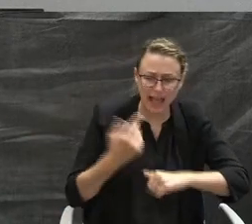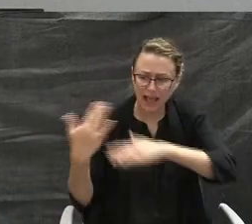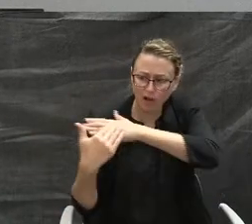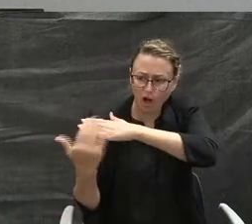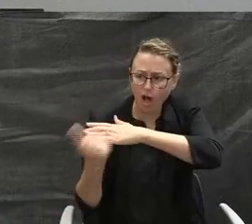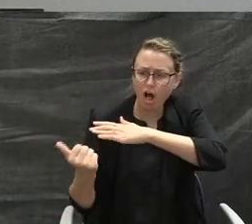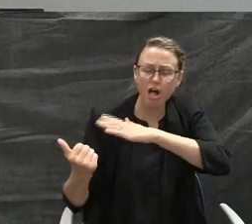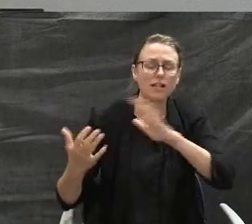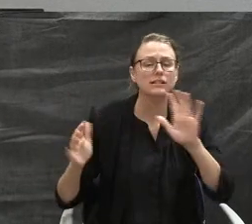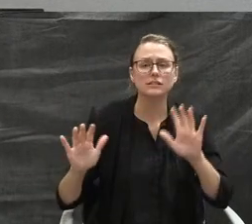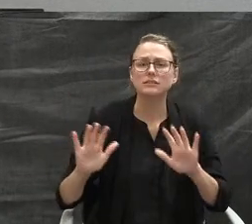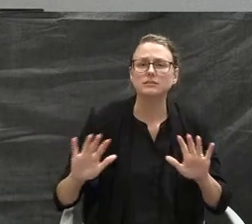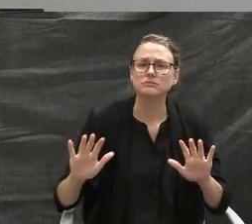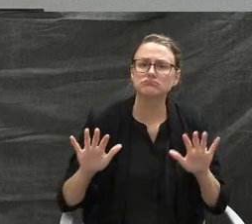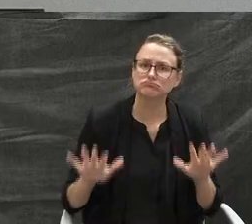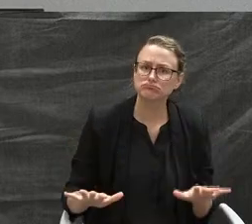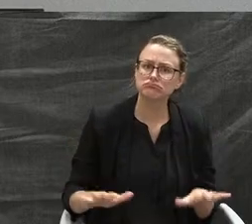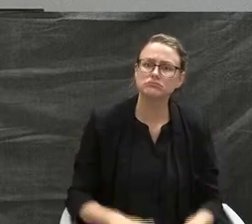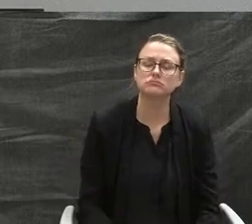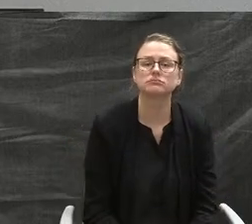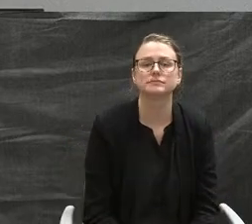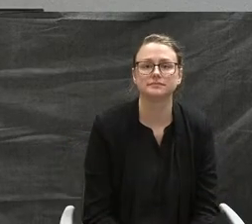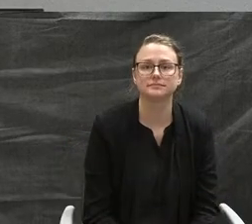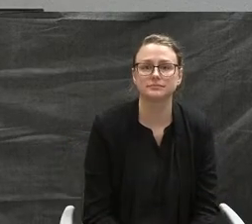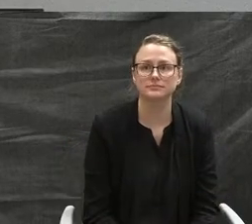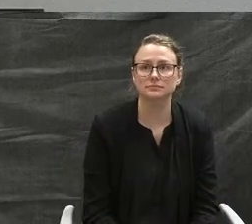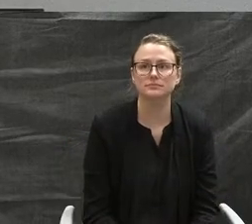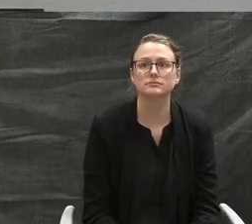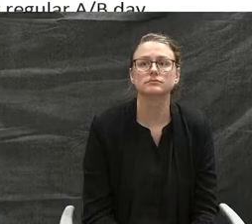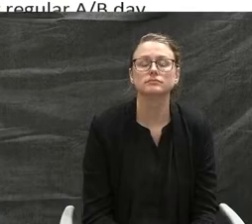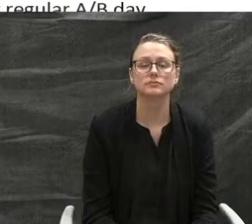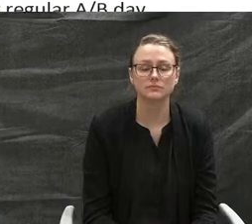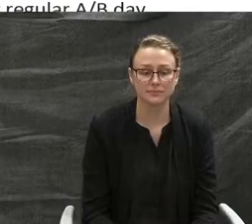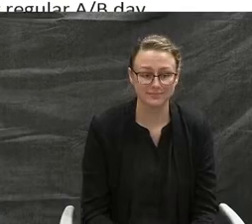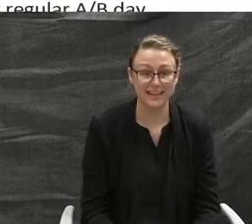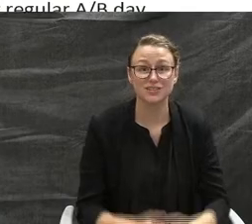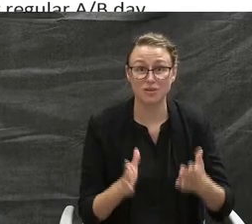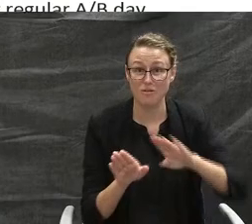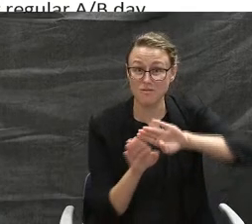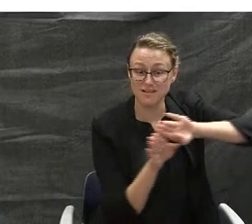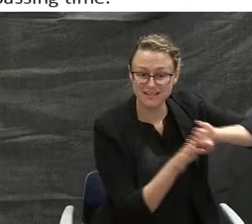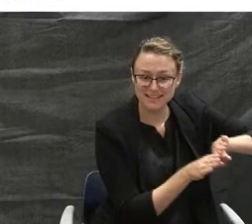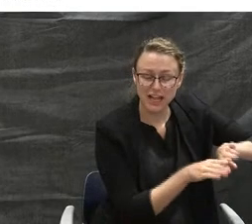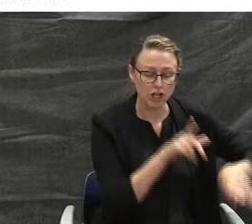over the weekend. So grades six through eight will